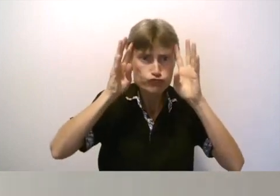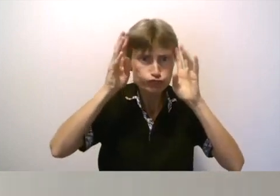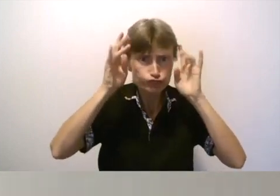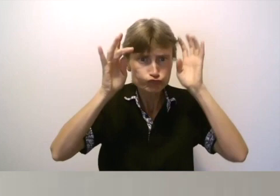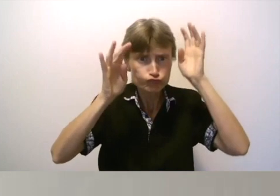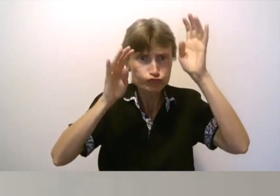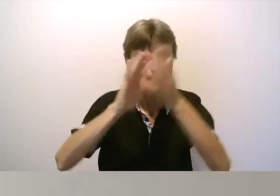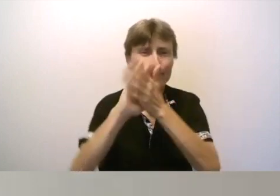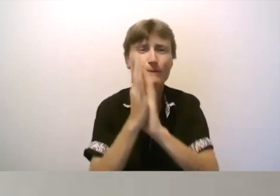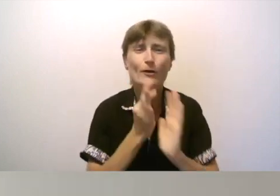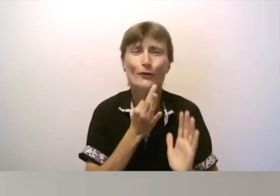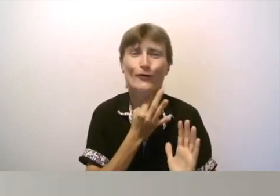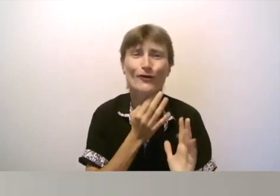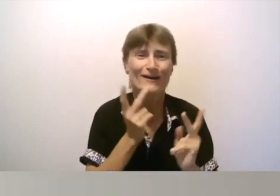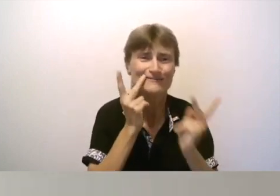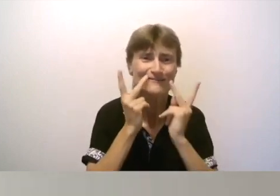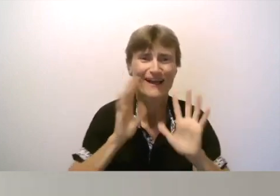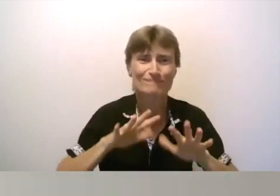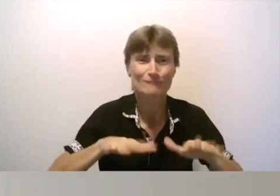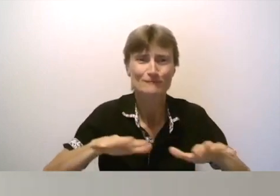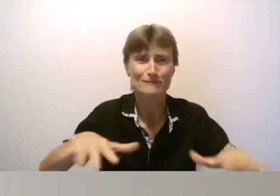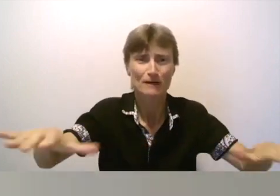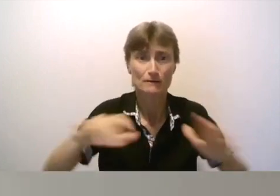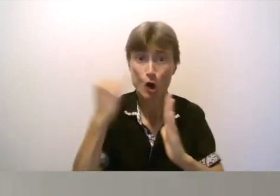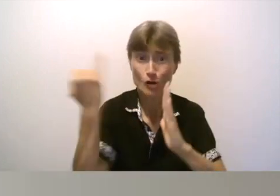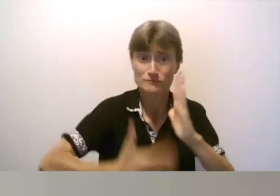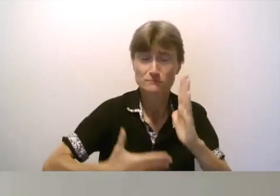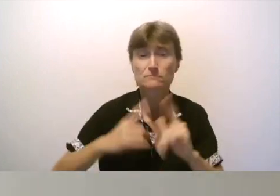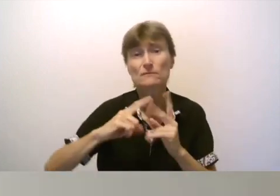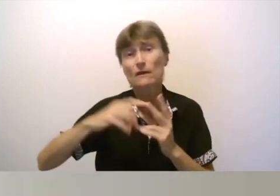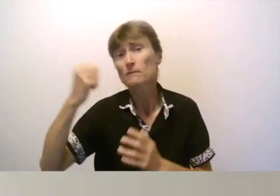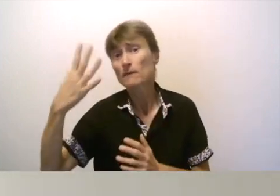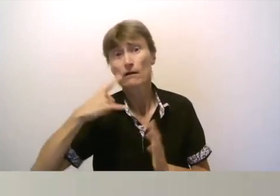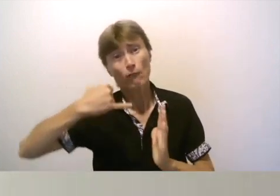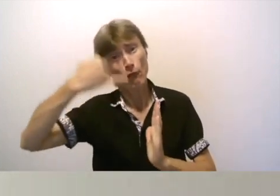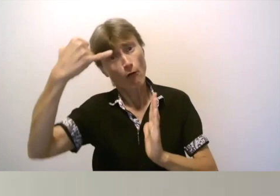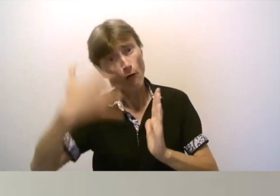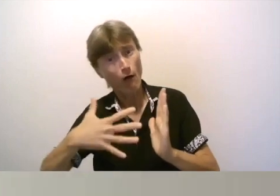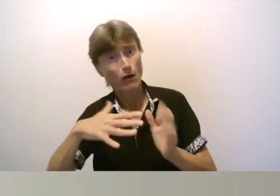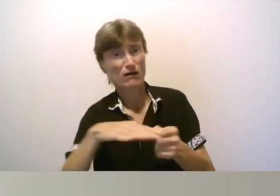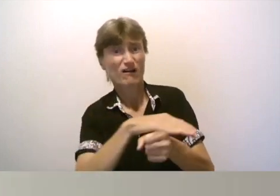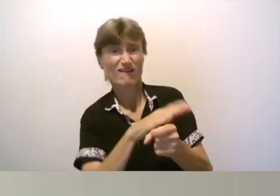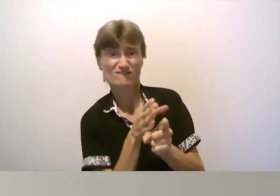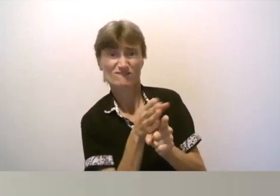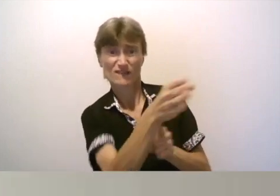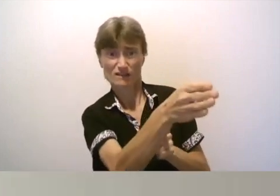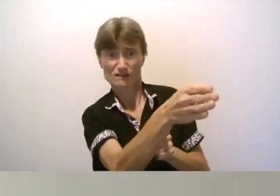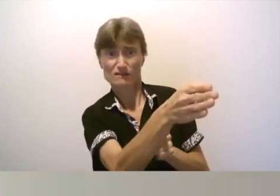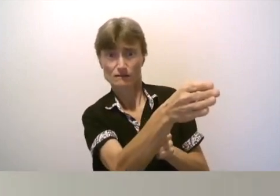and so every time we talk about the art sector that would encourage us all on this call to to never say it without